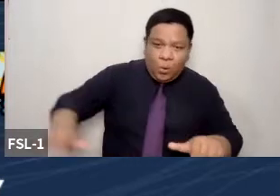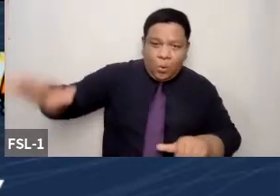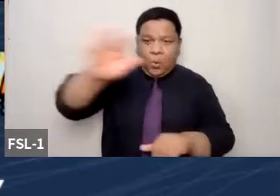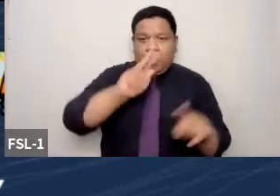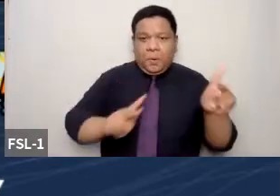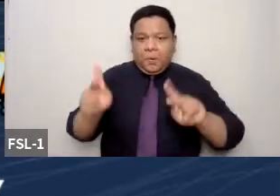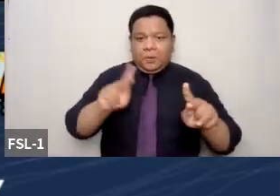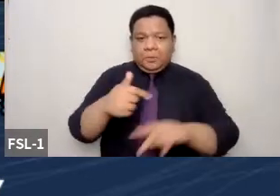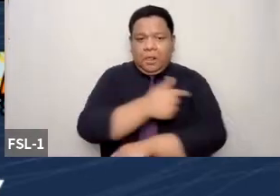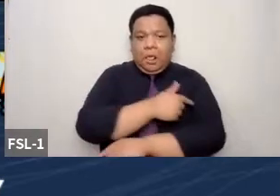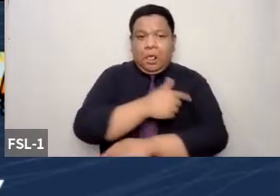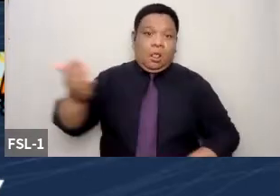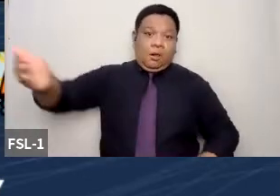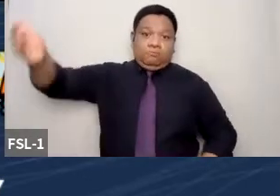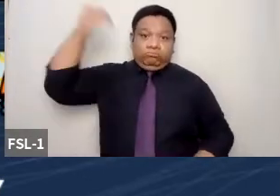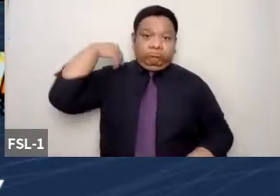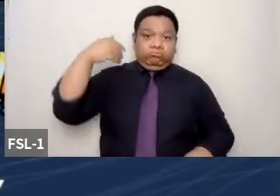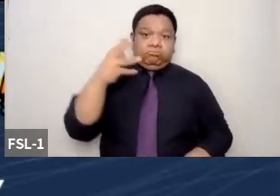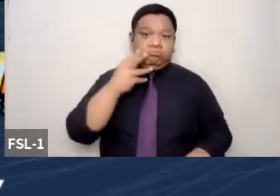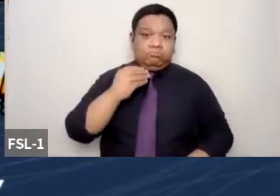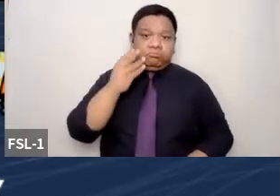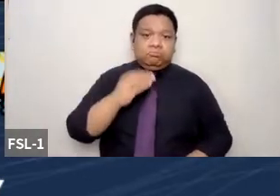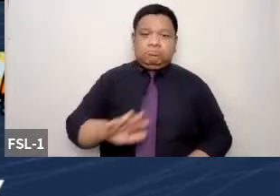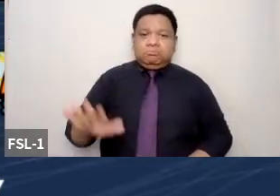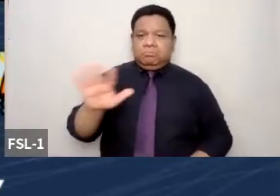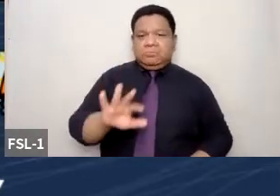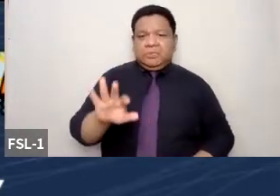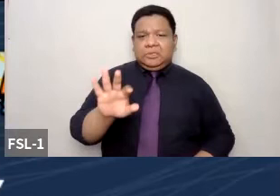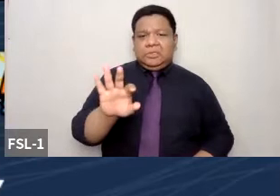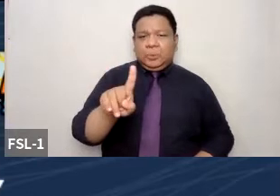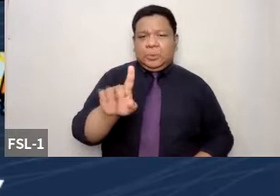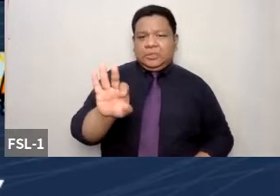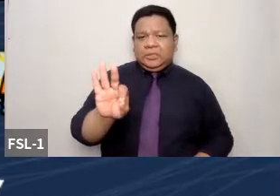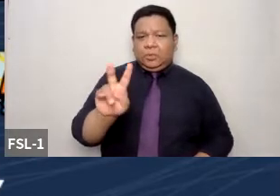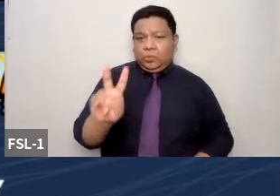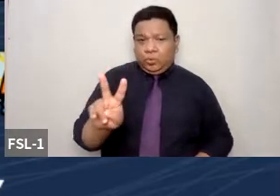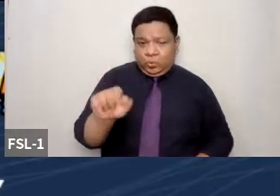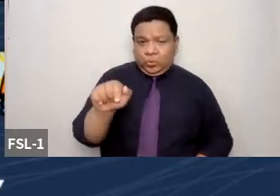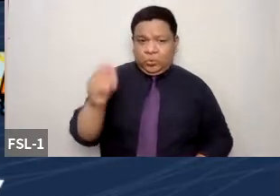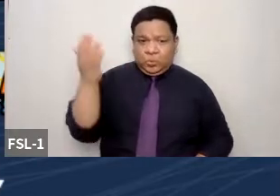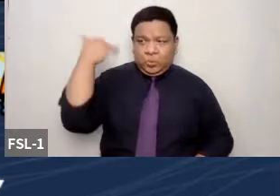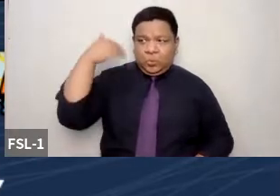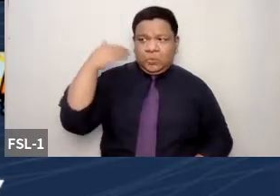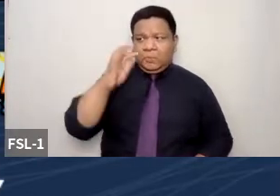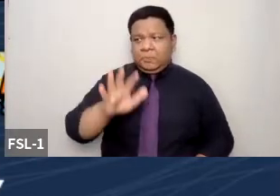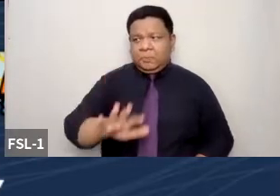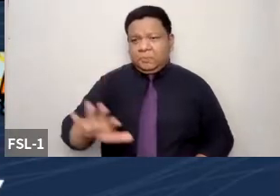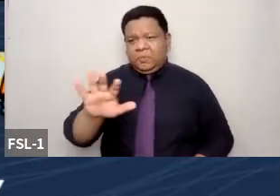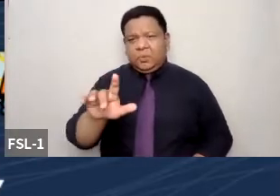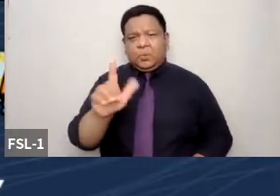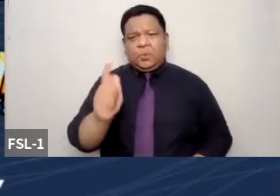Our previous experience was only around 1992 where we vaccinated around 20 million.